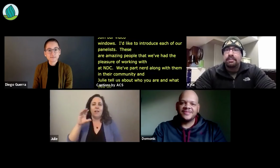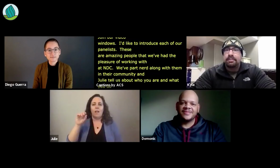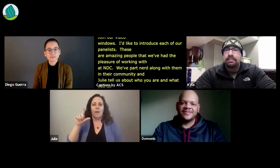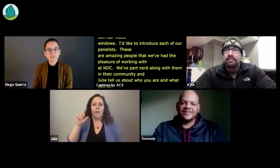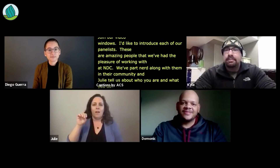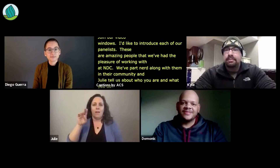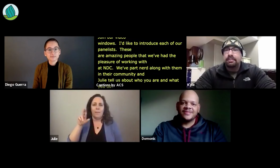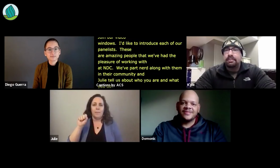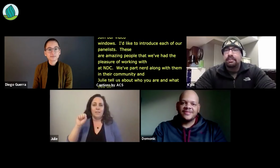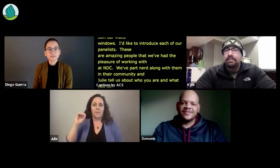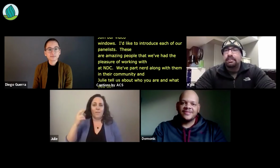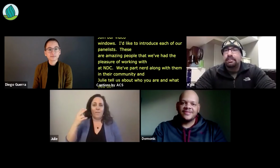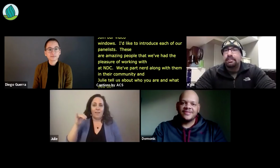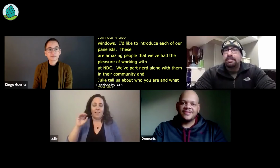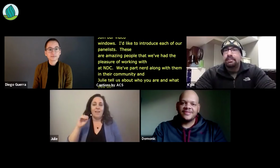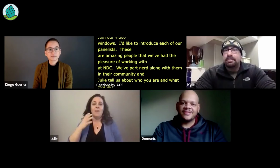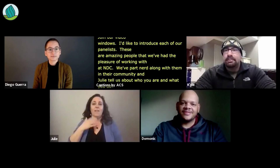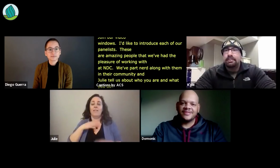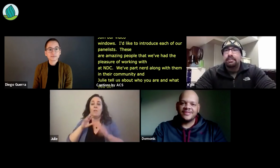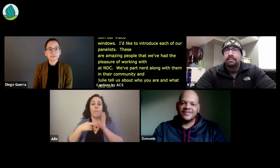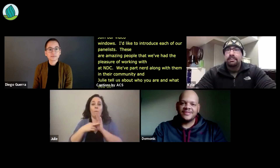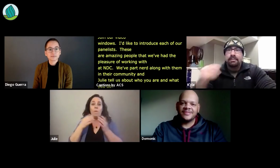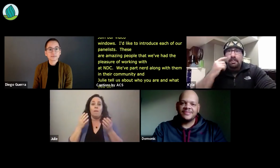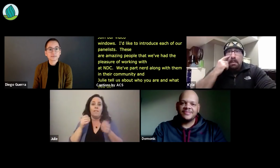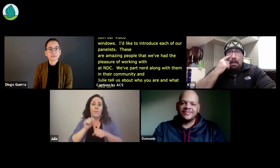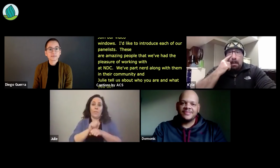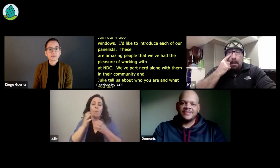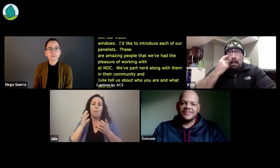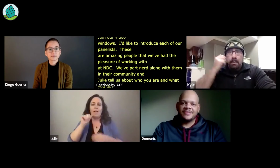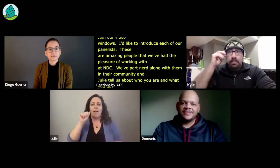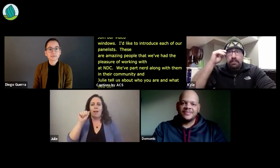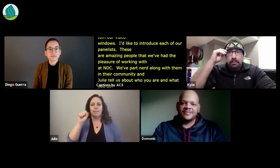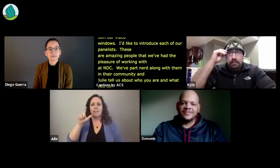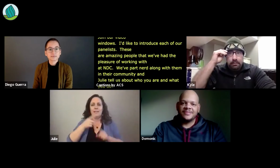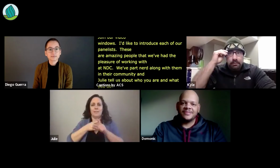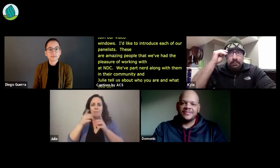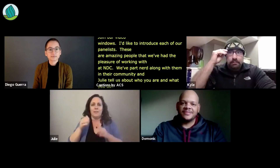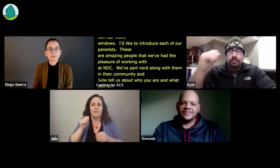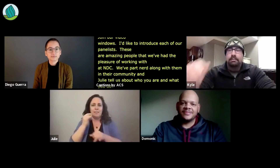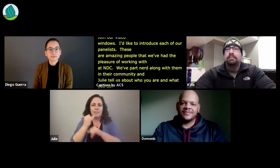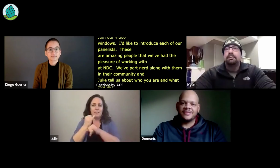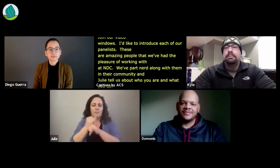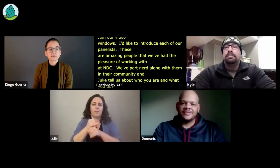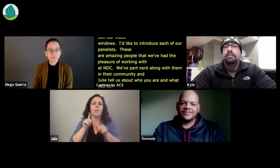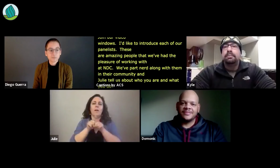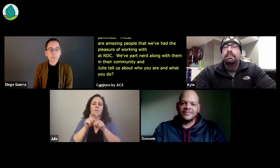Hi, yes, I'm-- this is Julie. I live in Columbus, Ohio, and I'm an ASL specialist with the deaf school